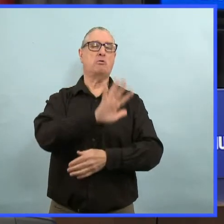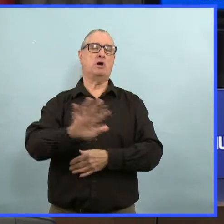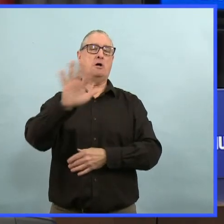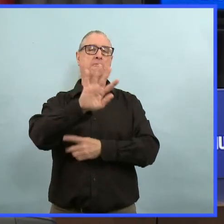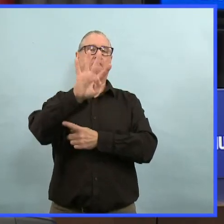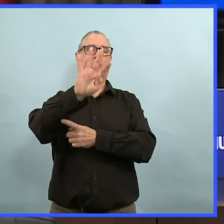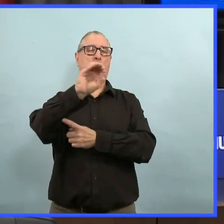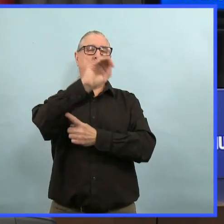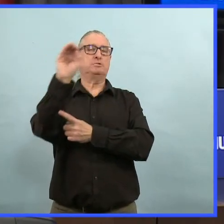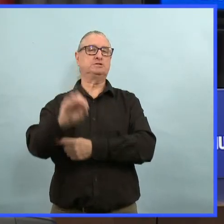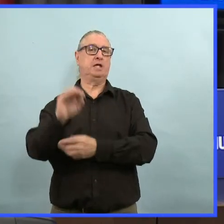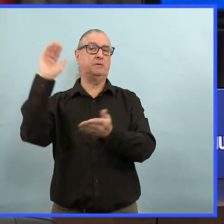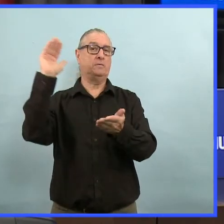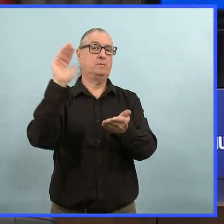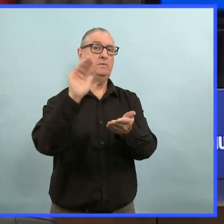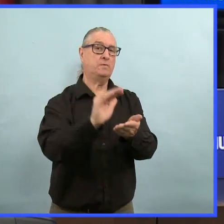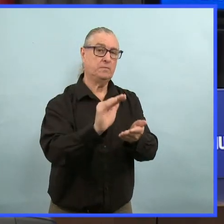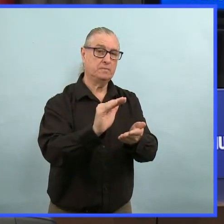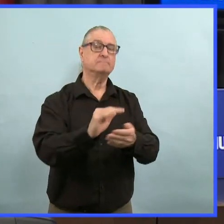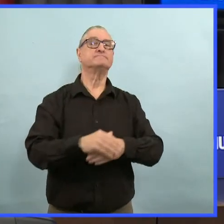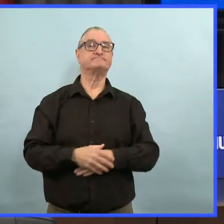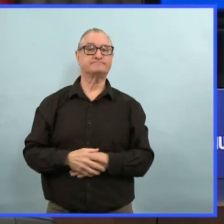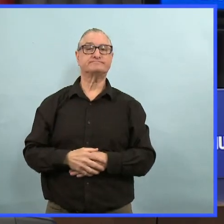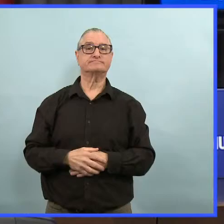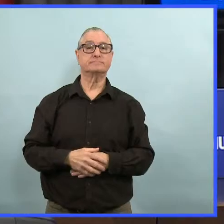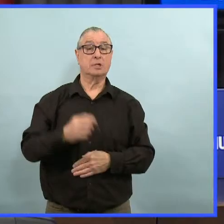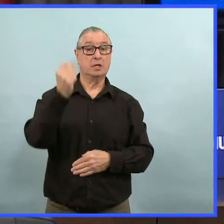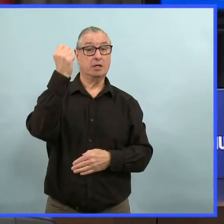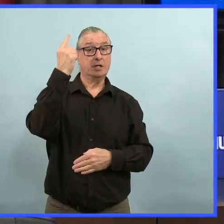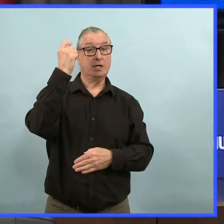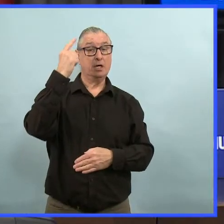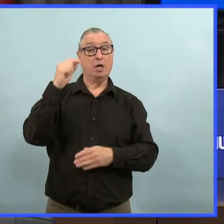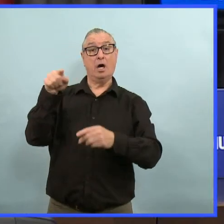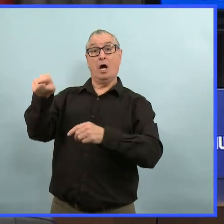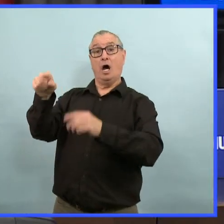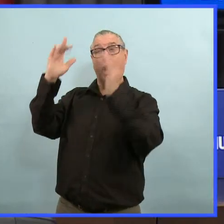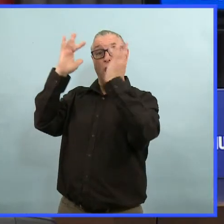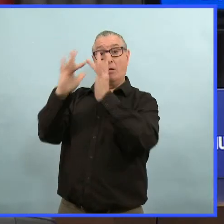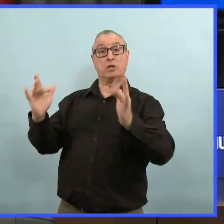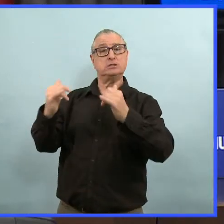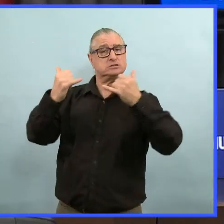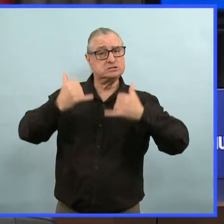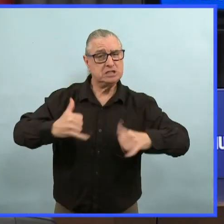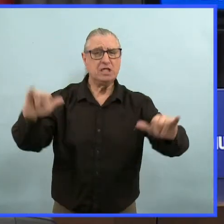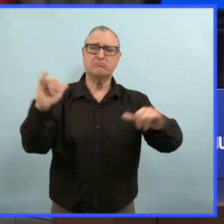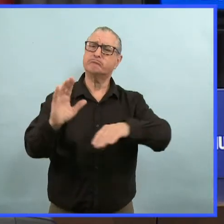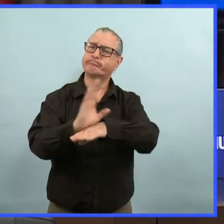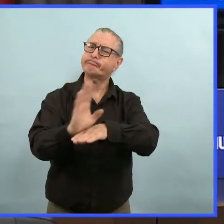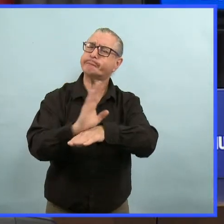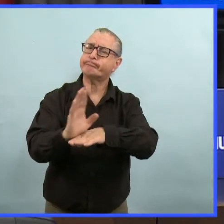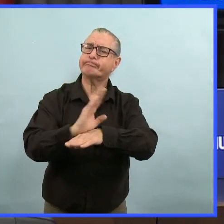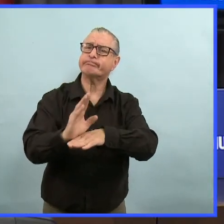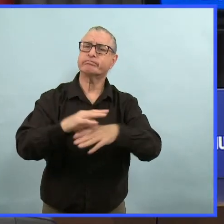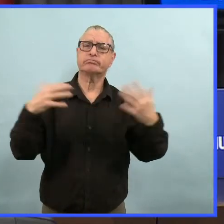and hundreds of healthcare workers continue to be deployed to support connectivity we're seeing a